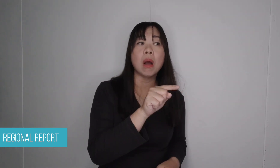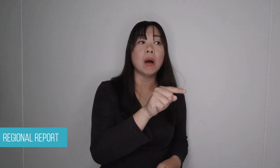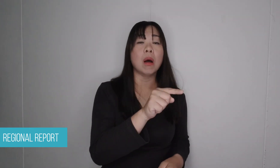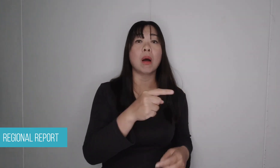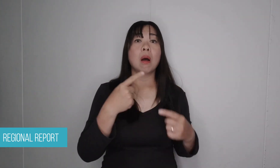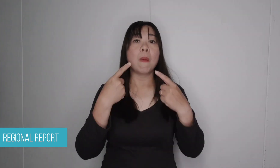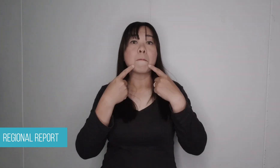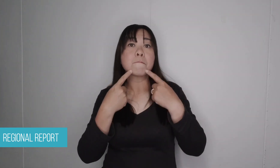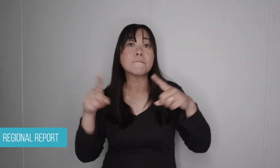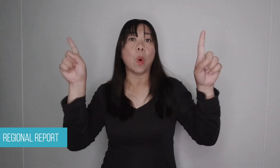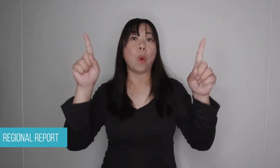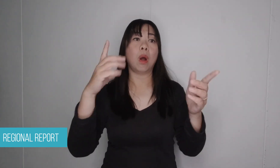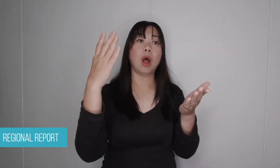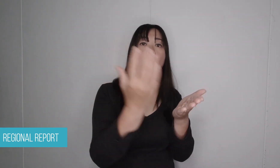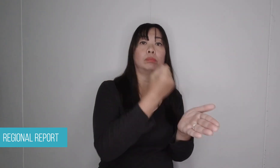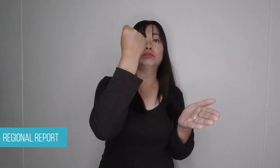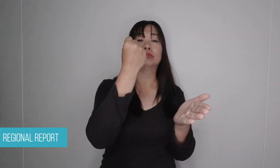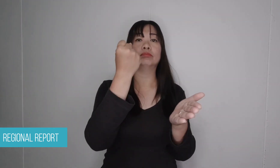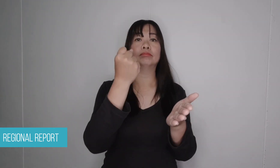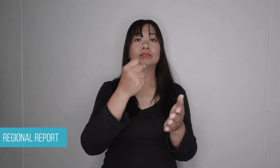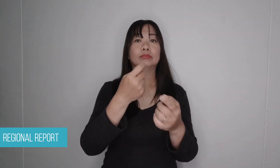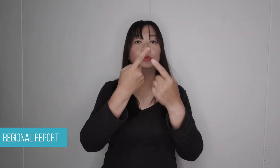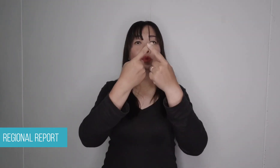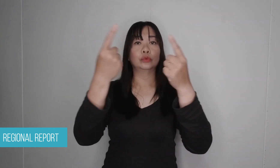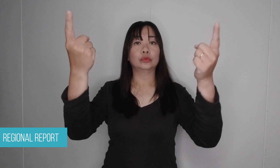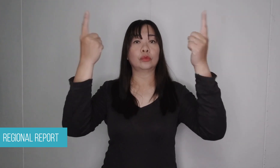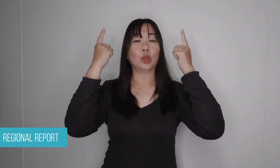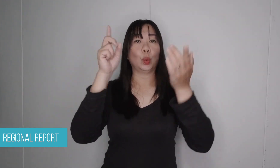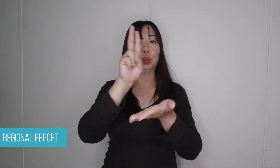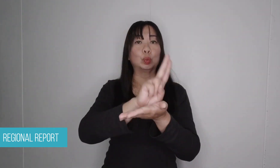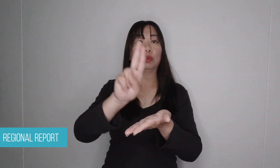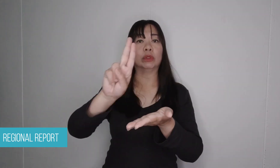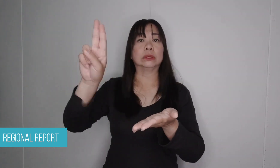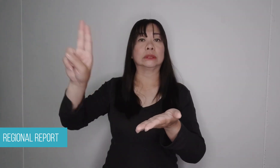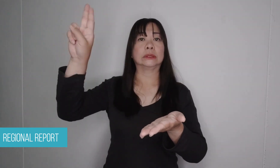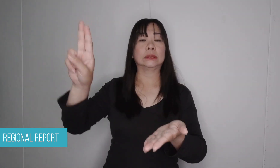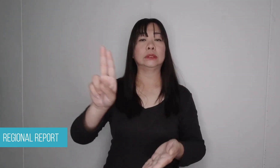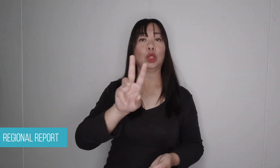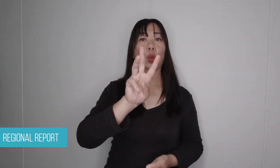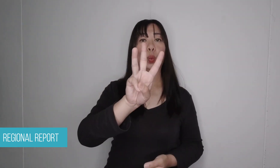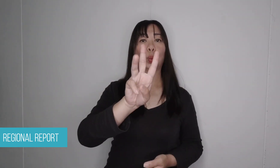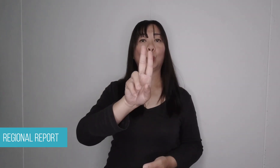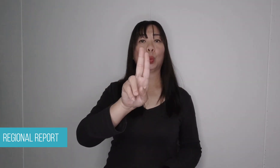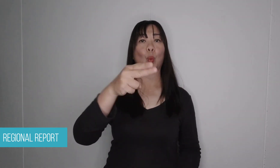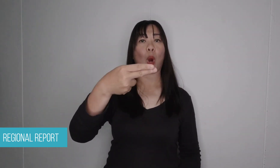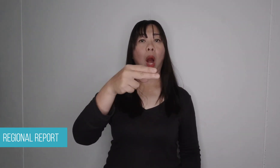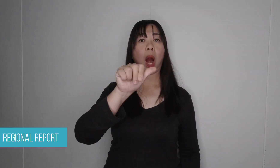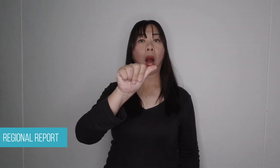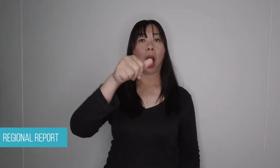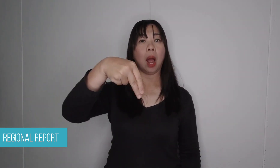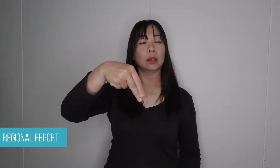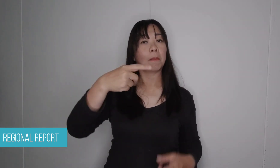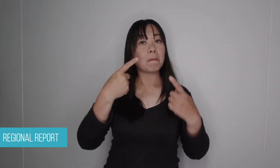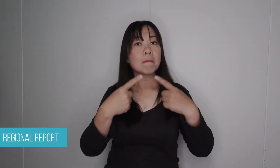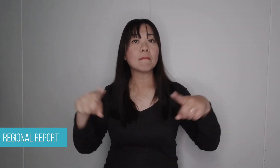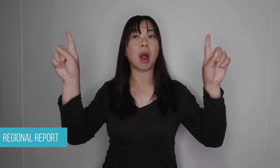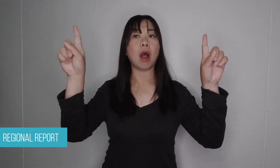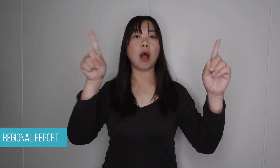she became exhausted. She managed to enroll into the University